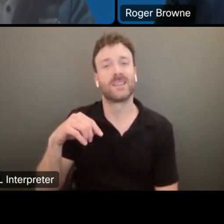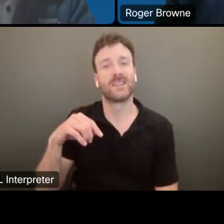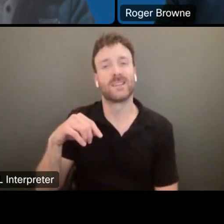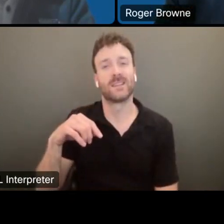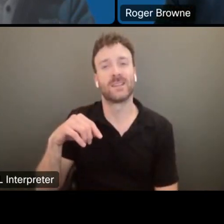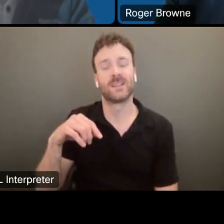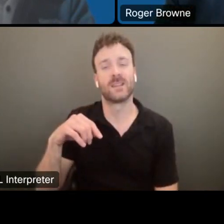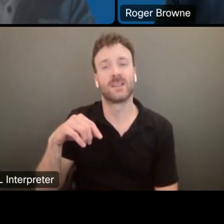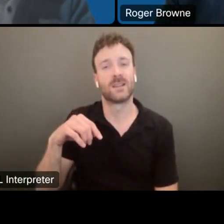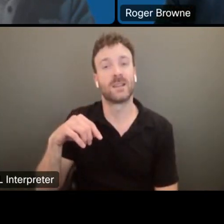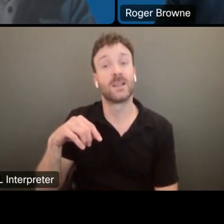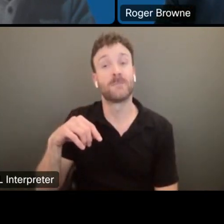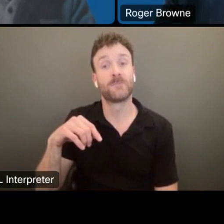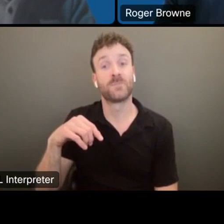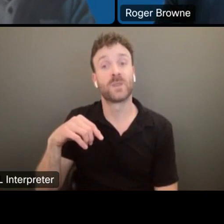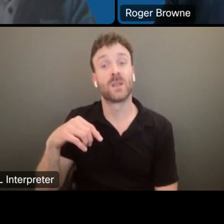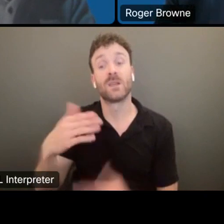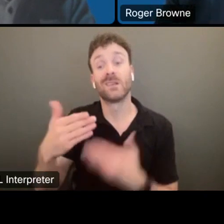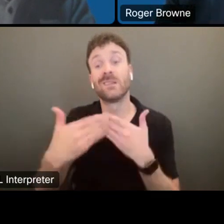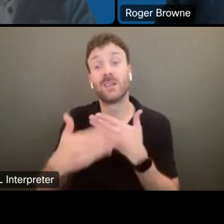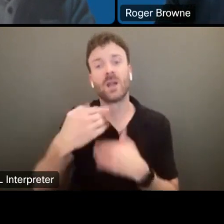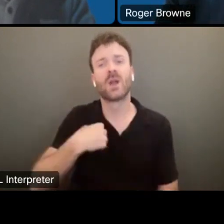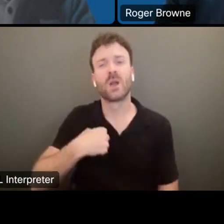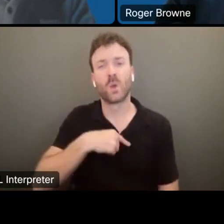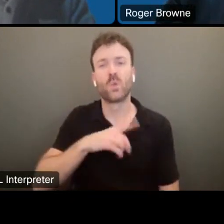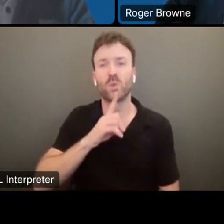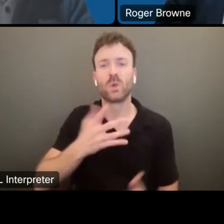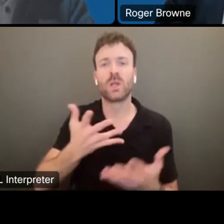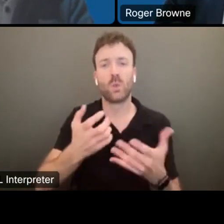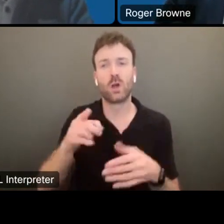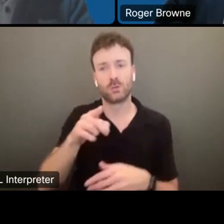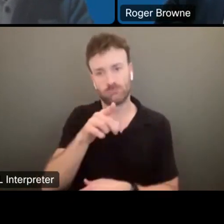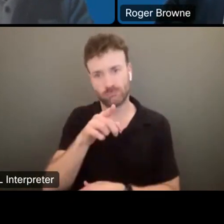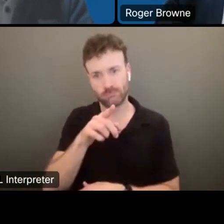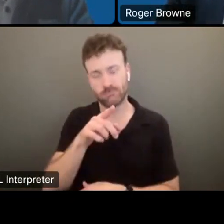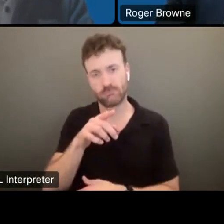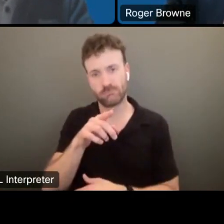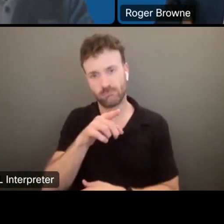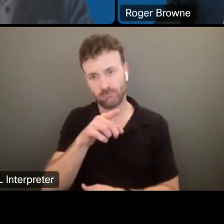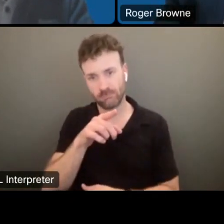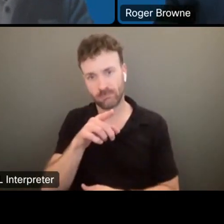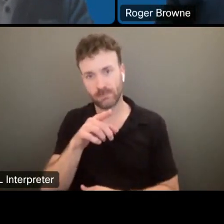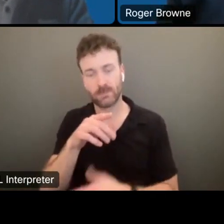the direction going forward is we really do want to be engaging with the public on some